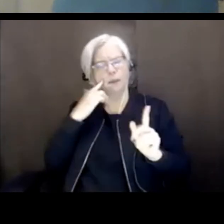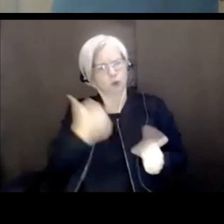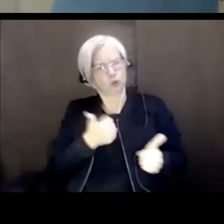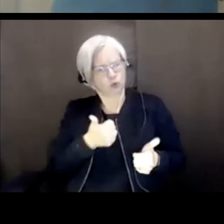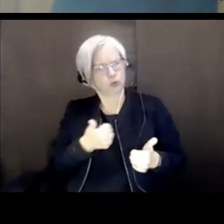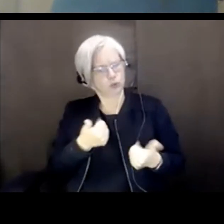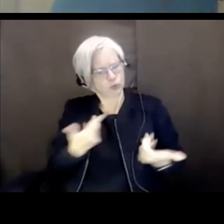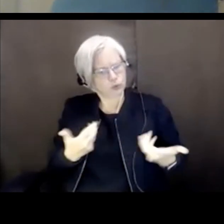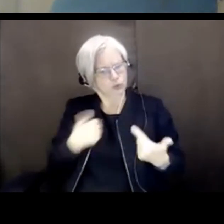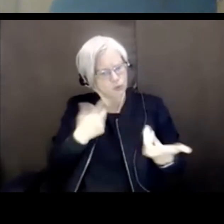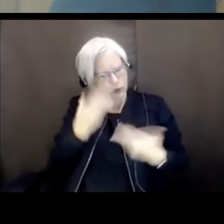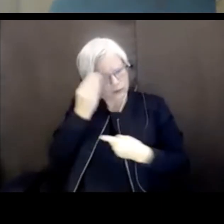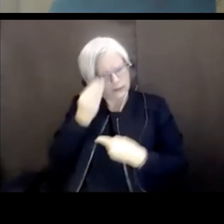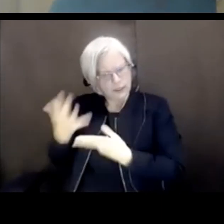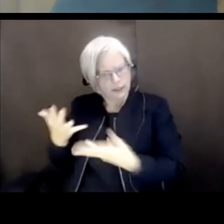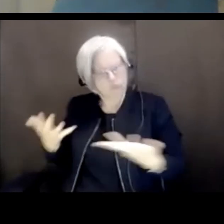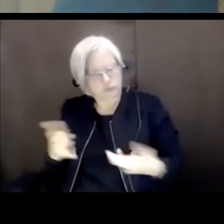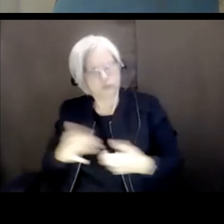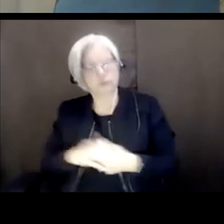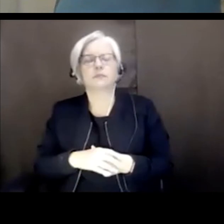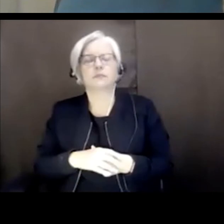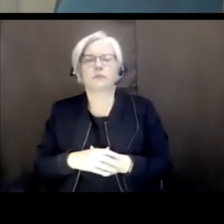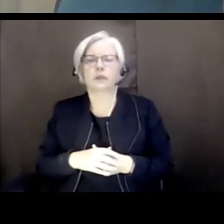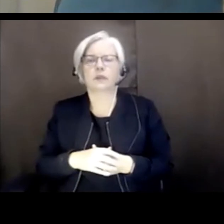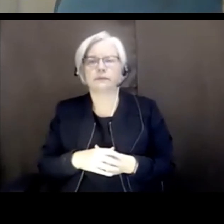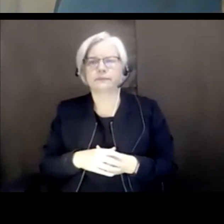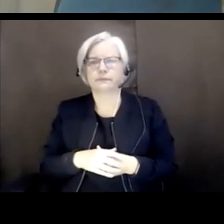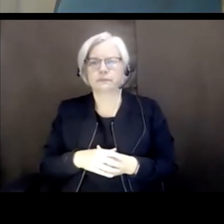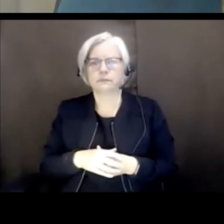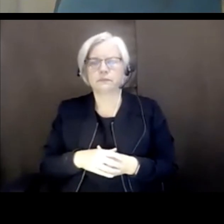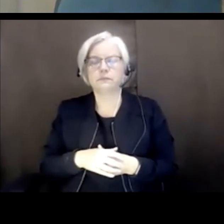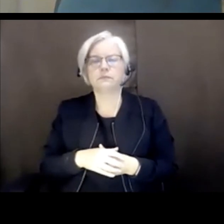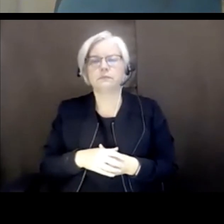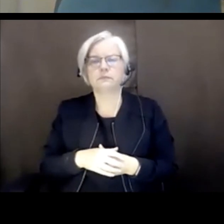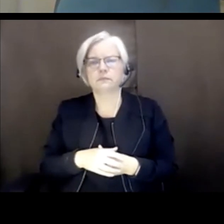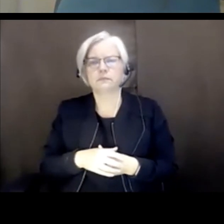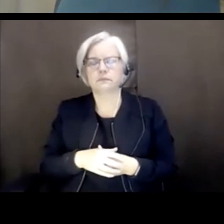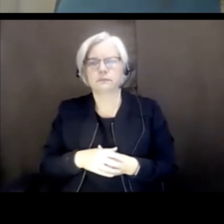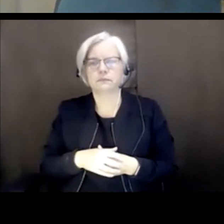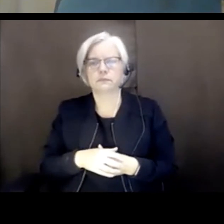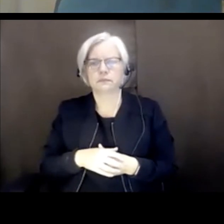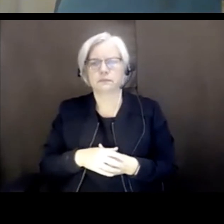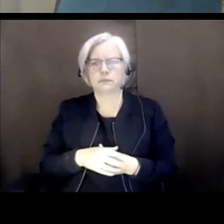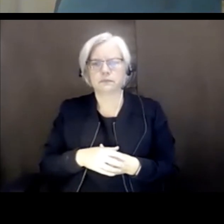IT'S A GOOD IDEA THAT YOU MAKE YOUR REQUEST FOR ACCOMMODATION BEFORE YOU NEED THAT ACCOMMODATION